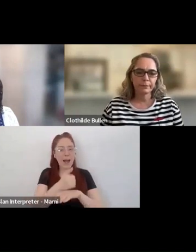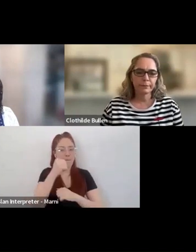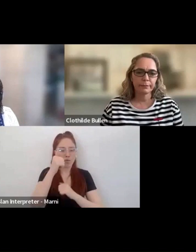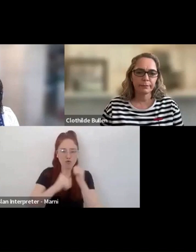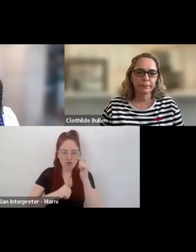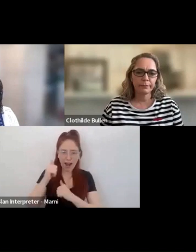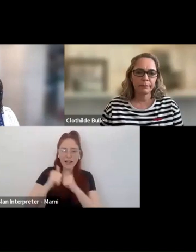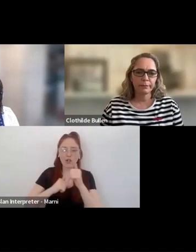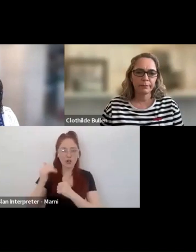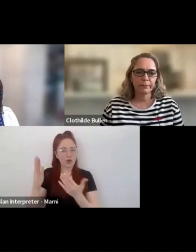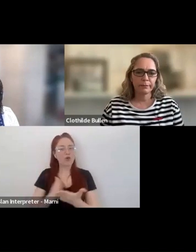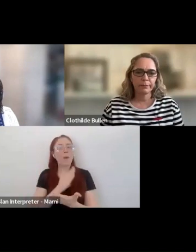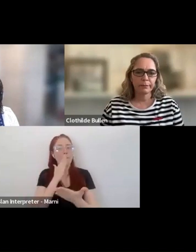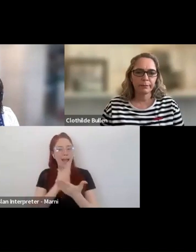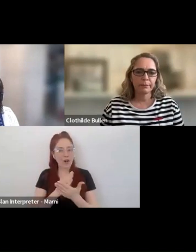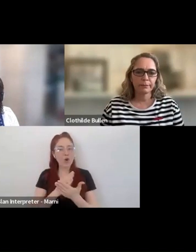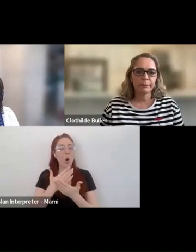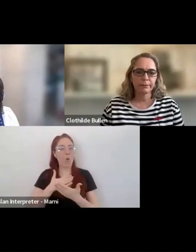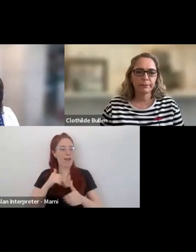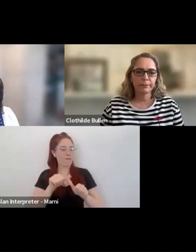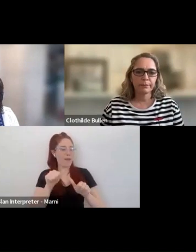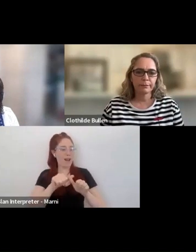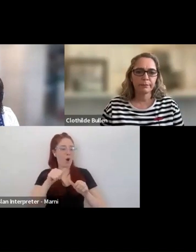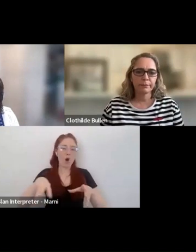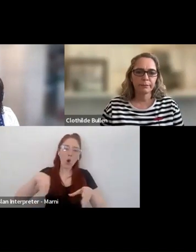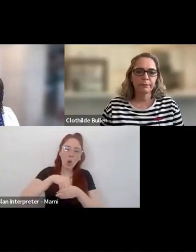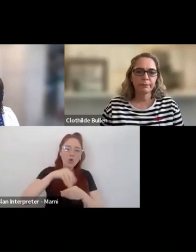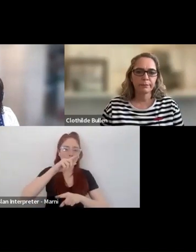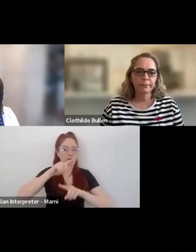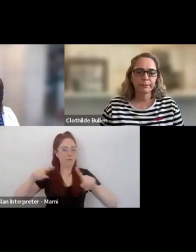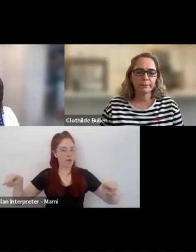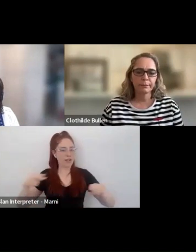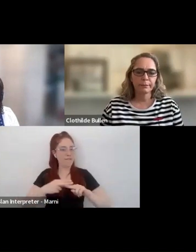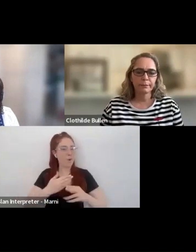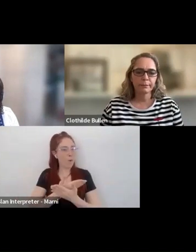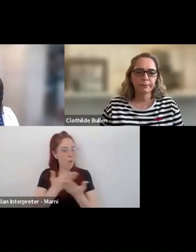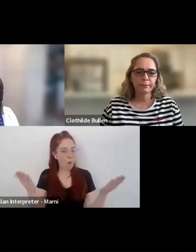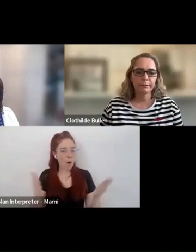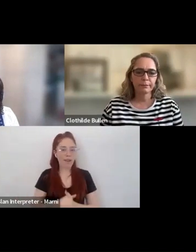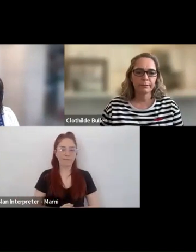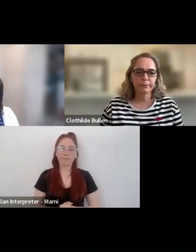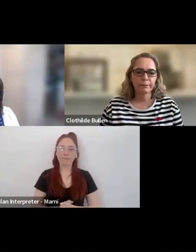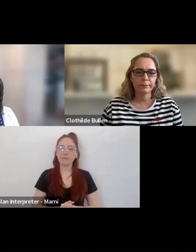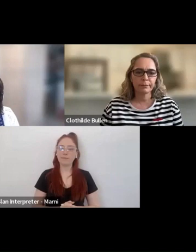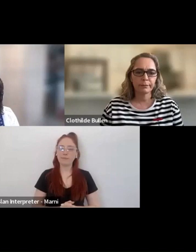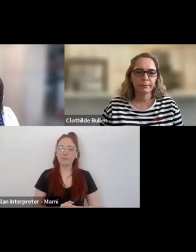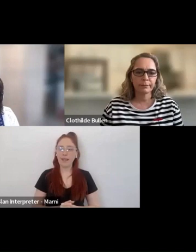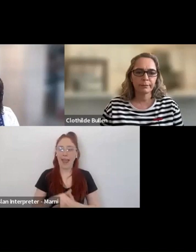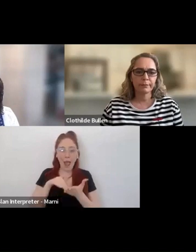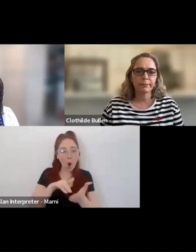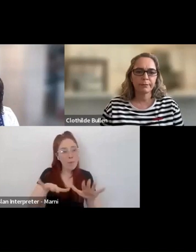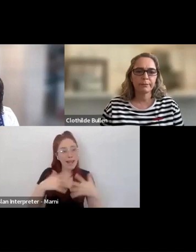will enable greater diversity and inclusion, will enable the organizations that to thrive and will enable us to serve our